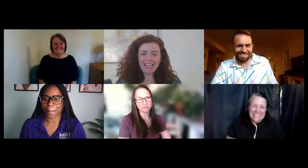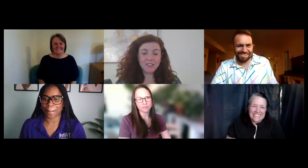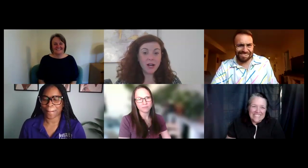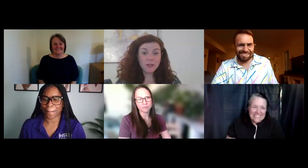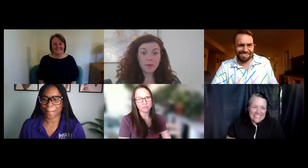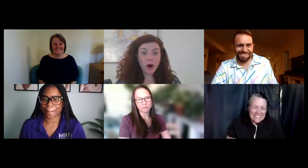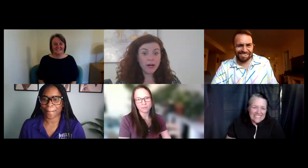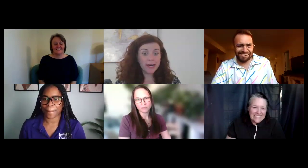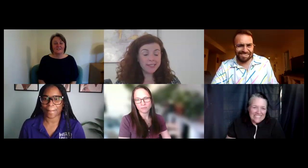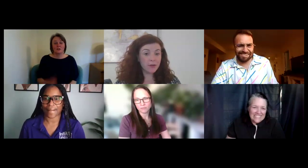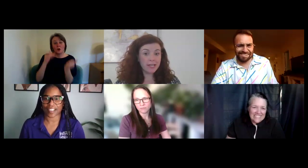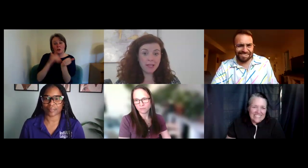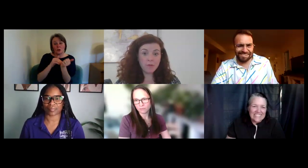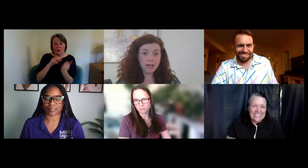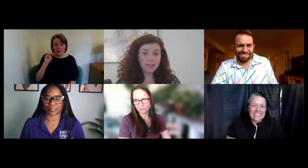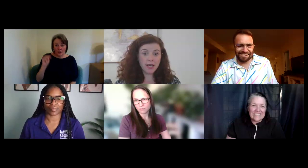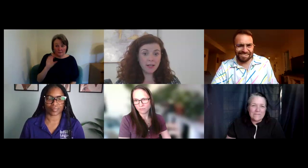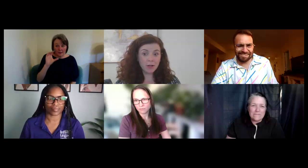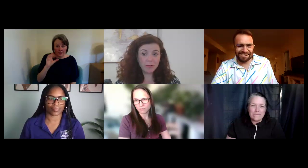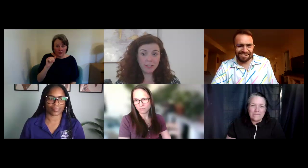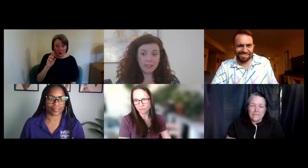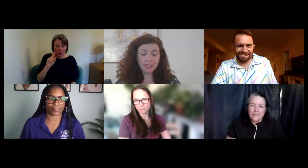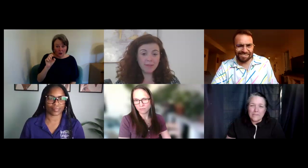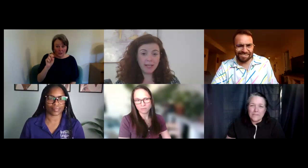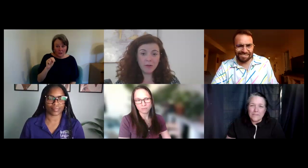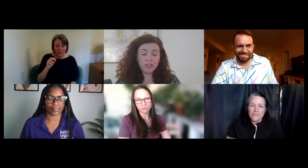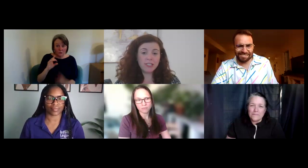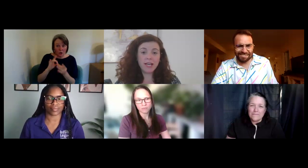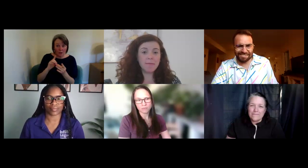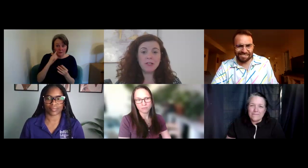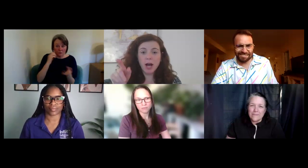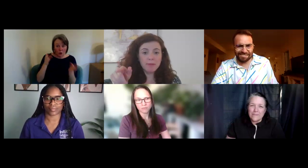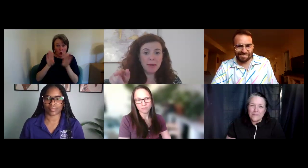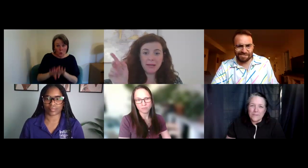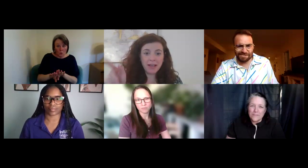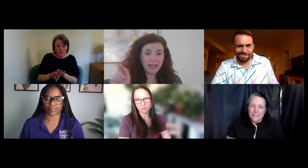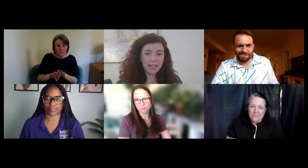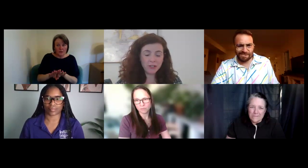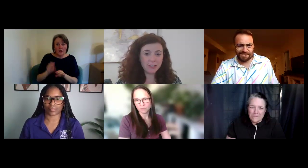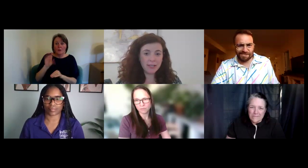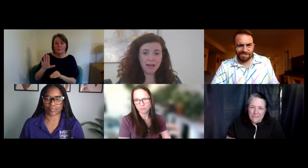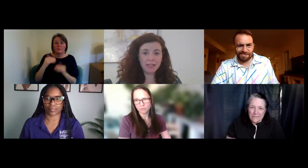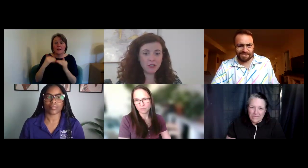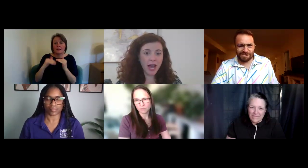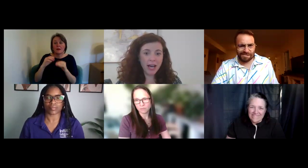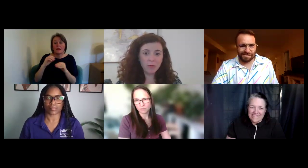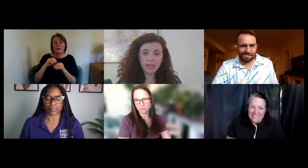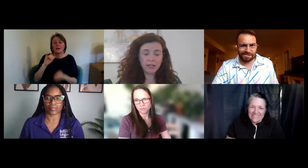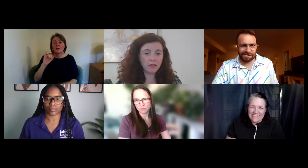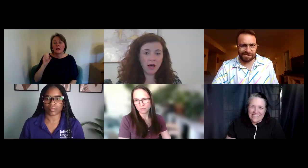Dr. McCartin, is there anything you would like to say to close up this evening? We just - I dropped my email and Ieesha's email in the chat. We'd love to